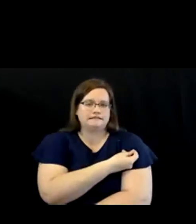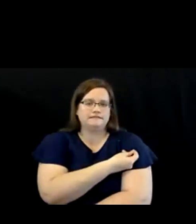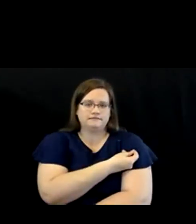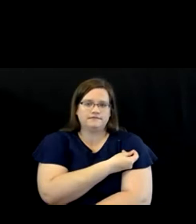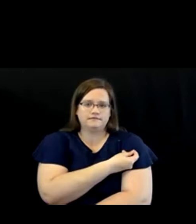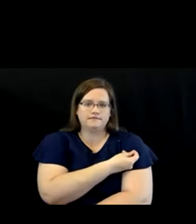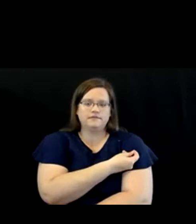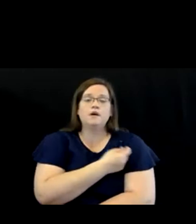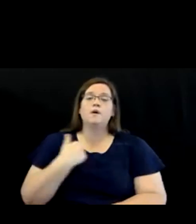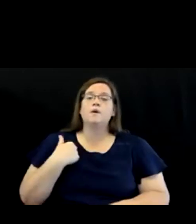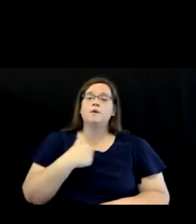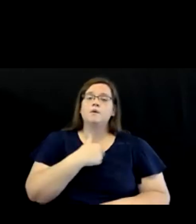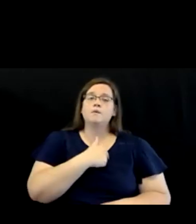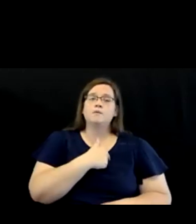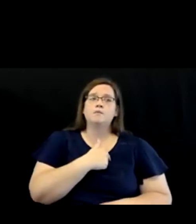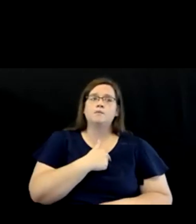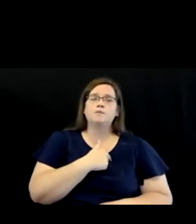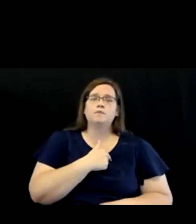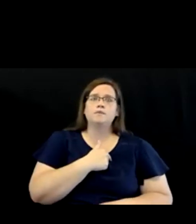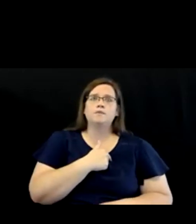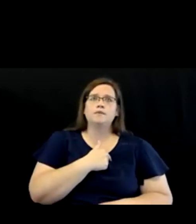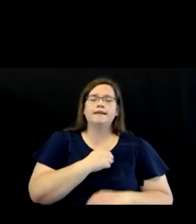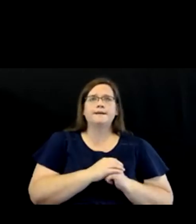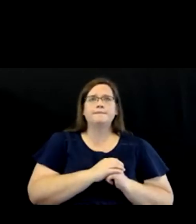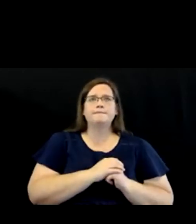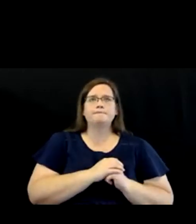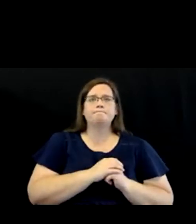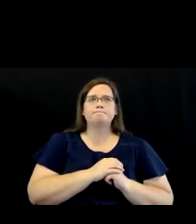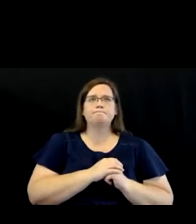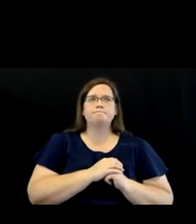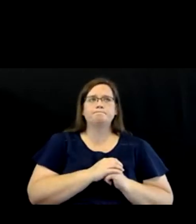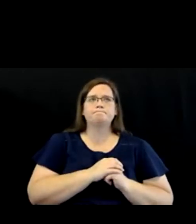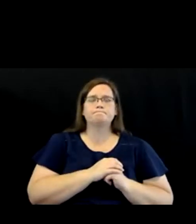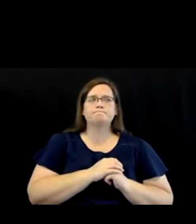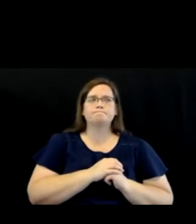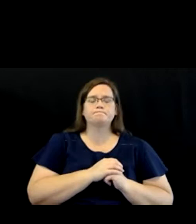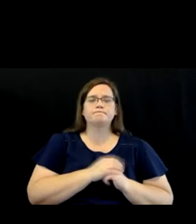We all -- hopefully people are doing what they can to help consumers